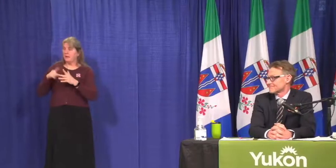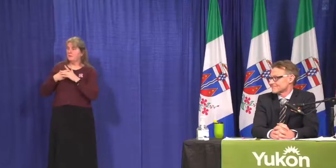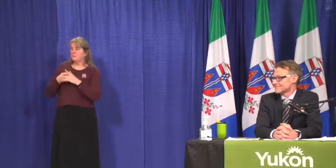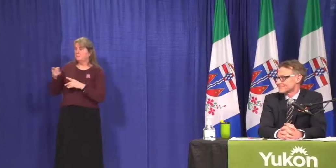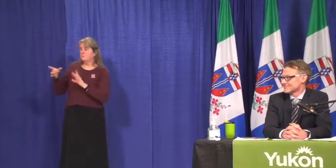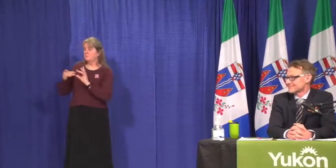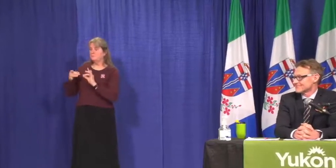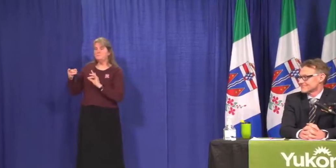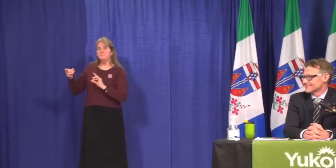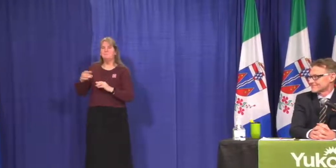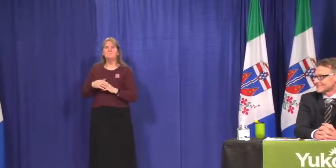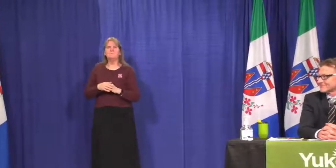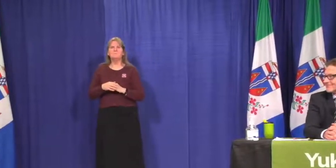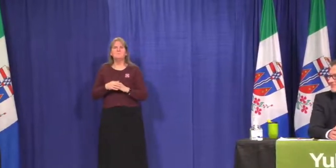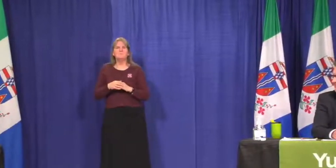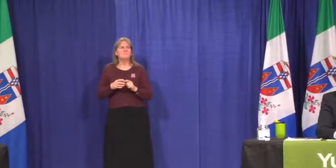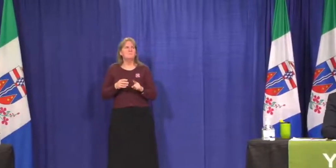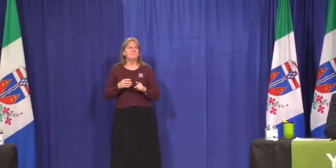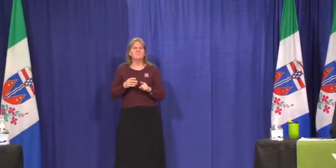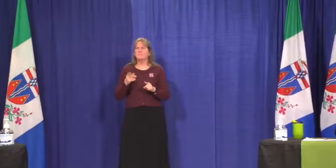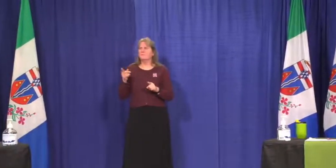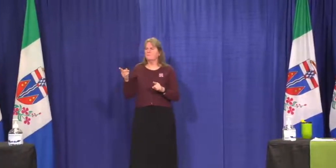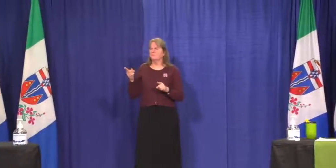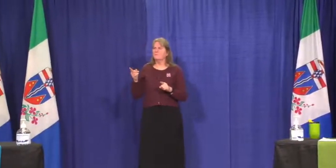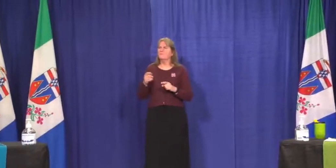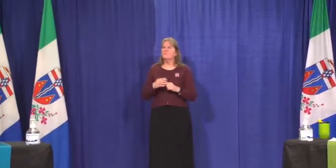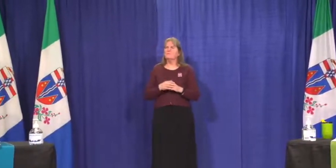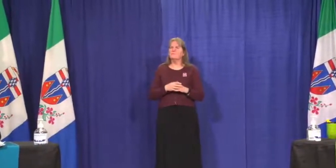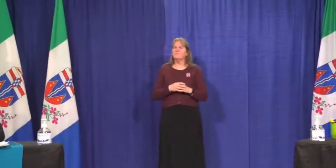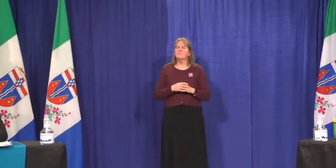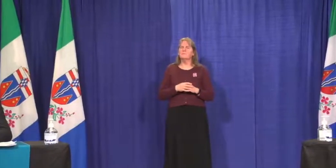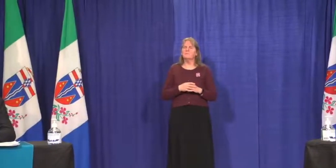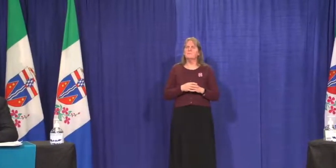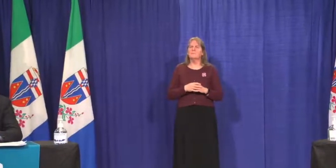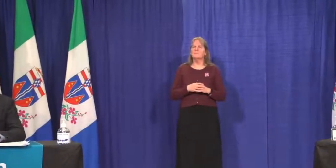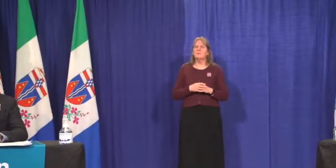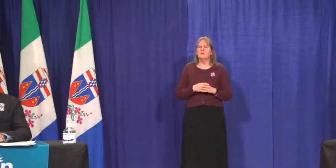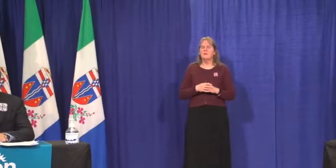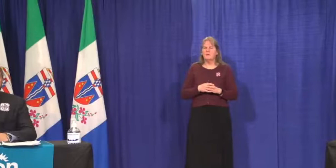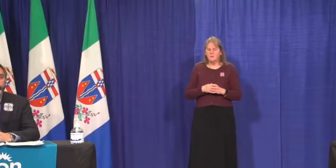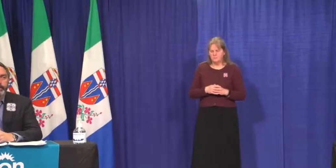I can start anecdotally. You can imagine the communities